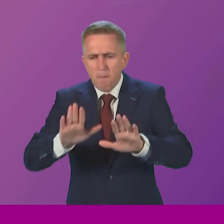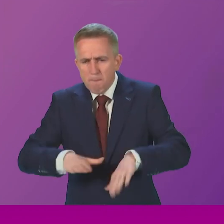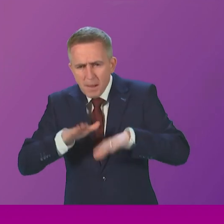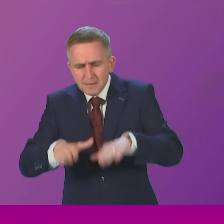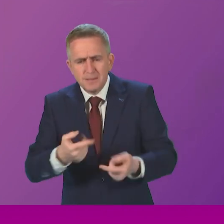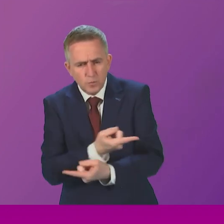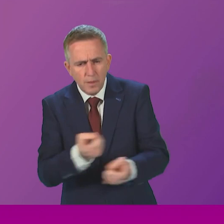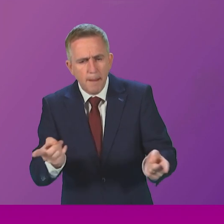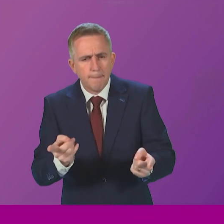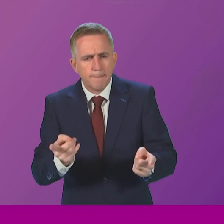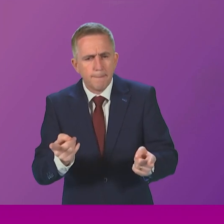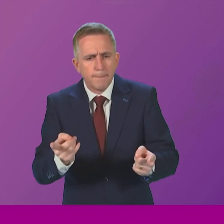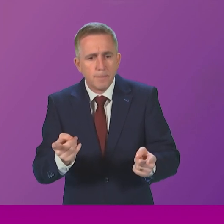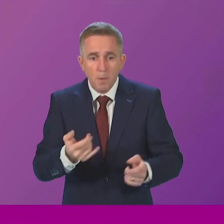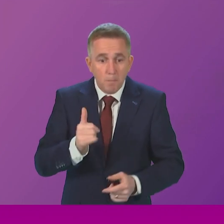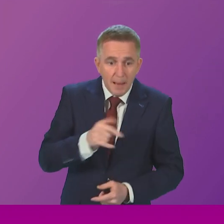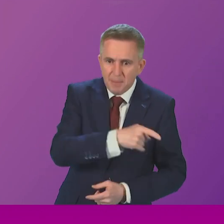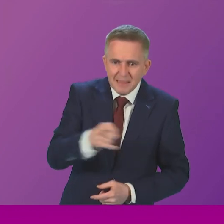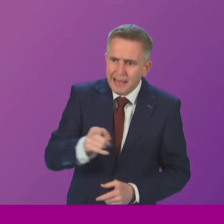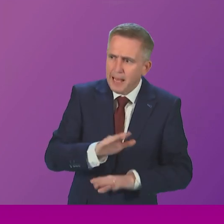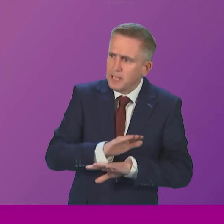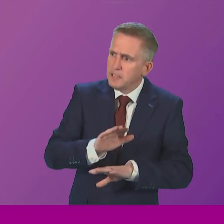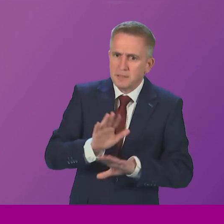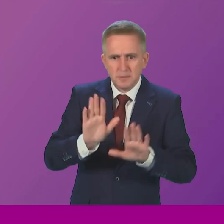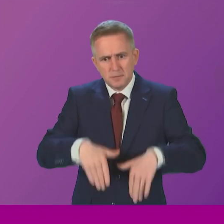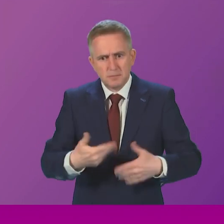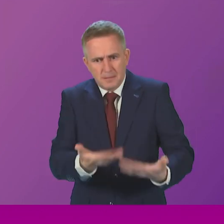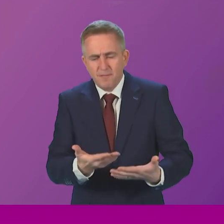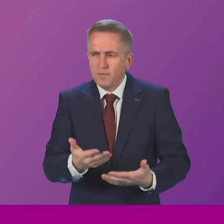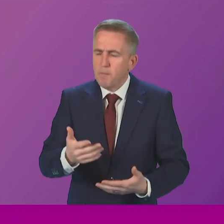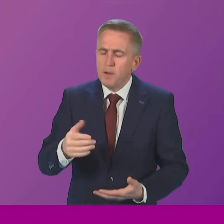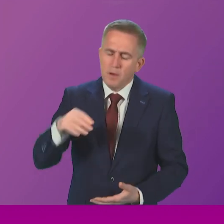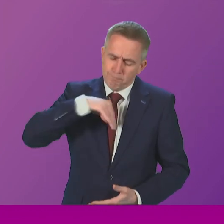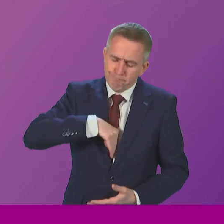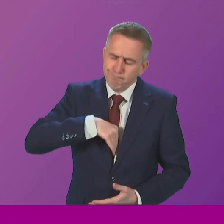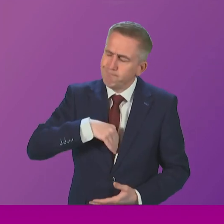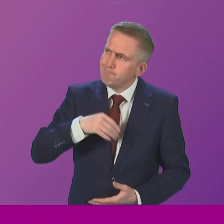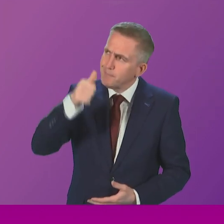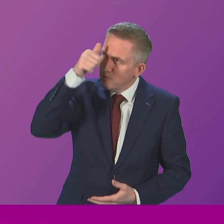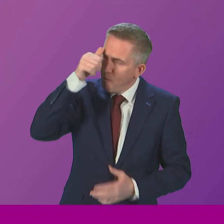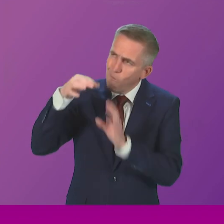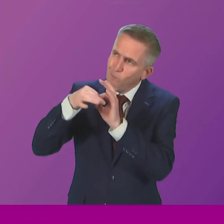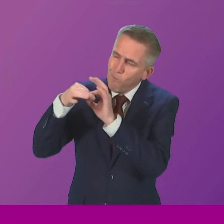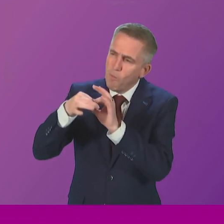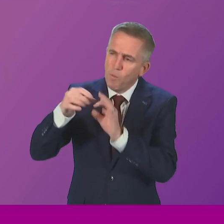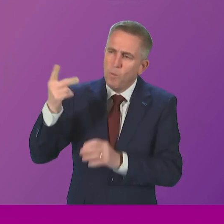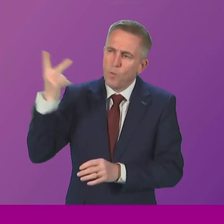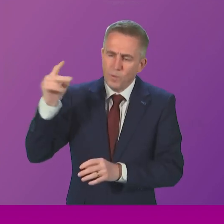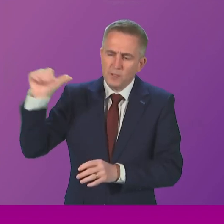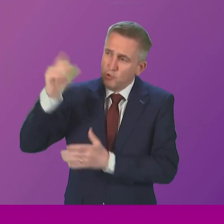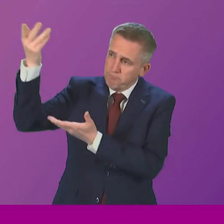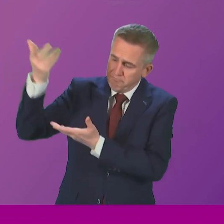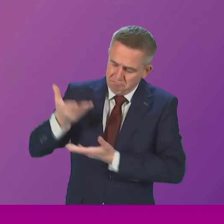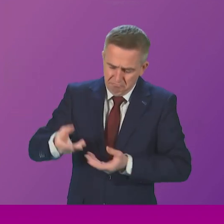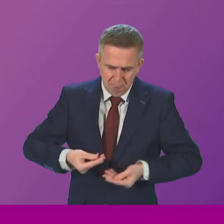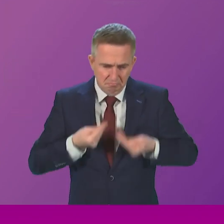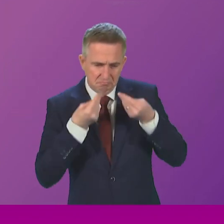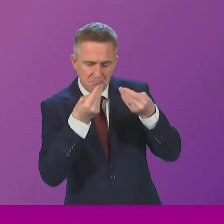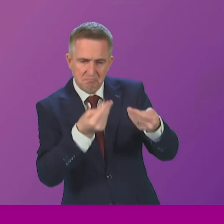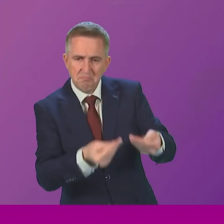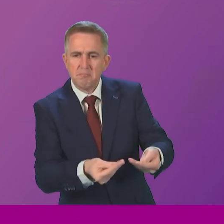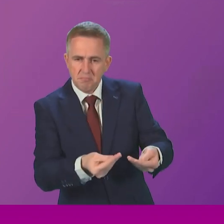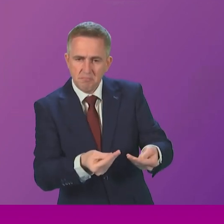what they do not deserve because we realise that we are the recipients of greater mercy.